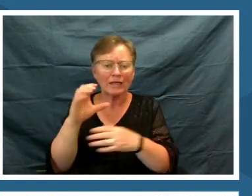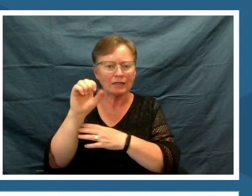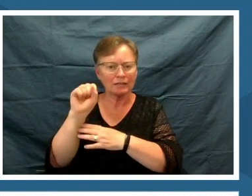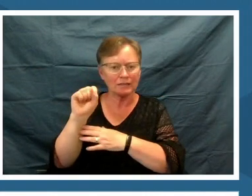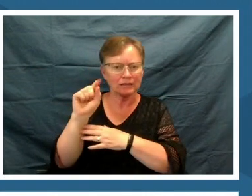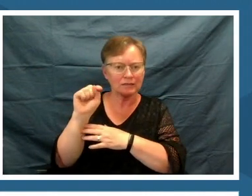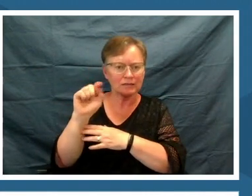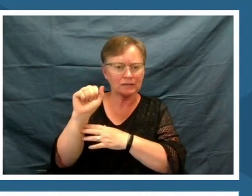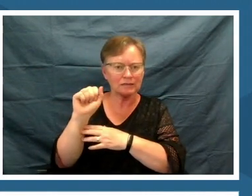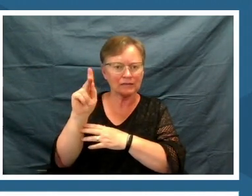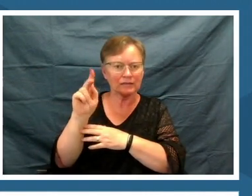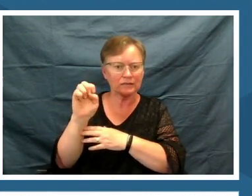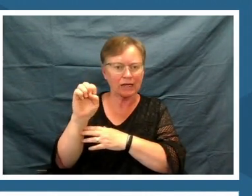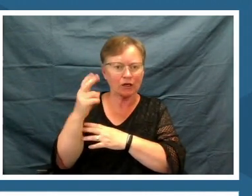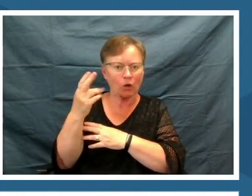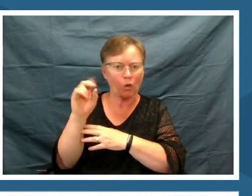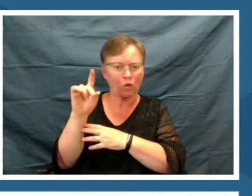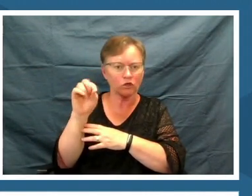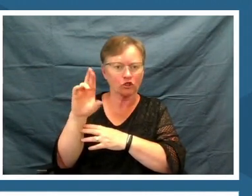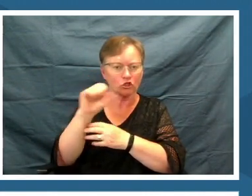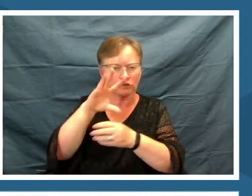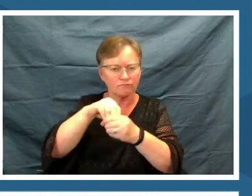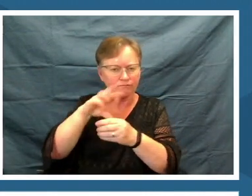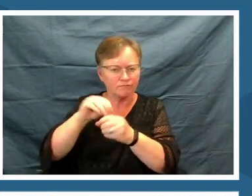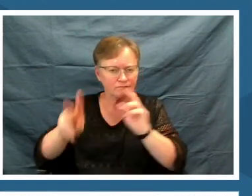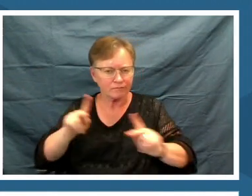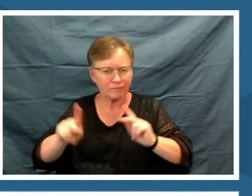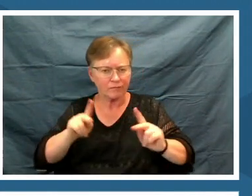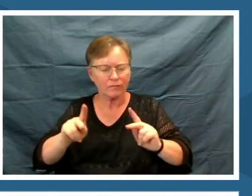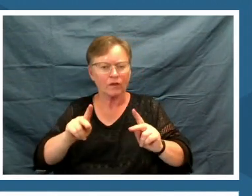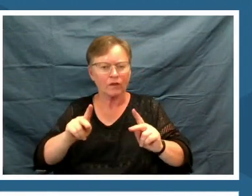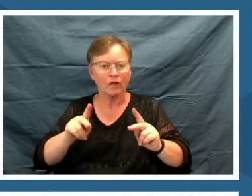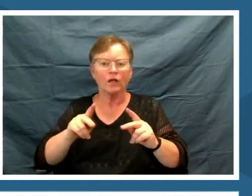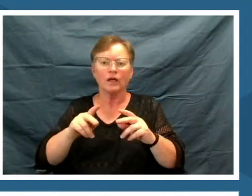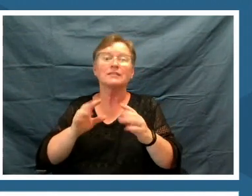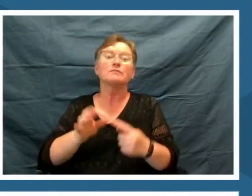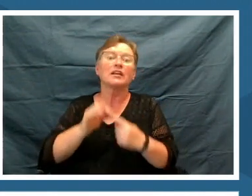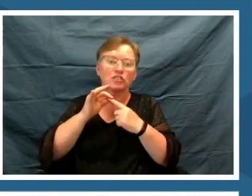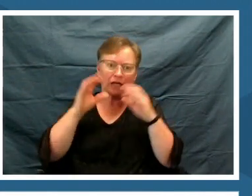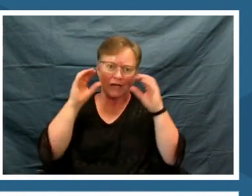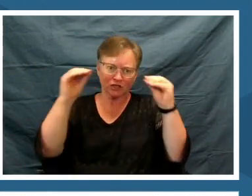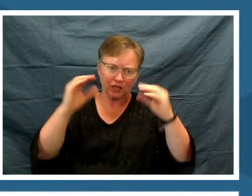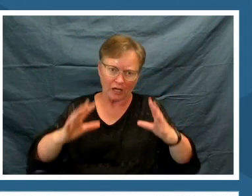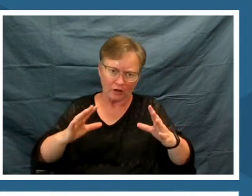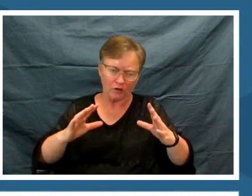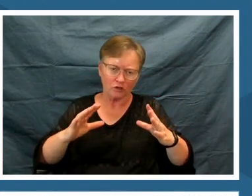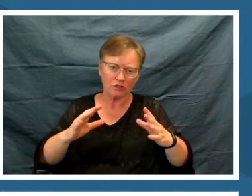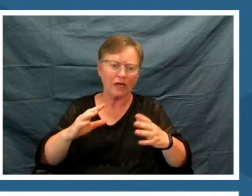bring to this important discussion